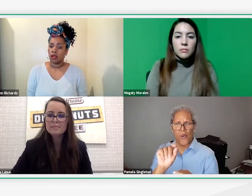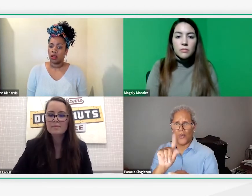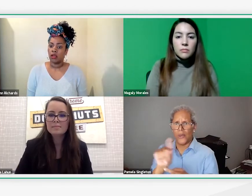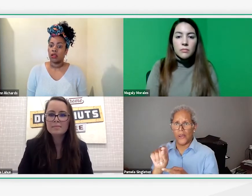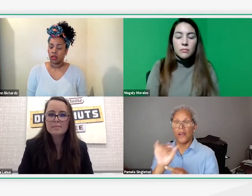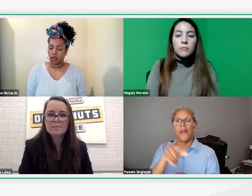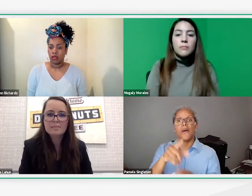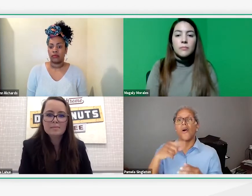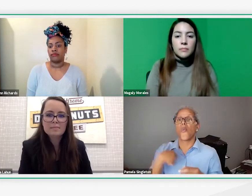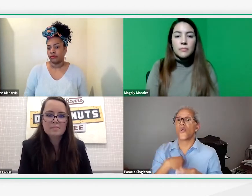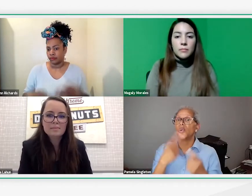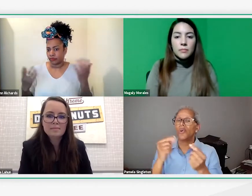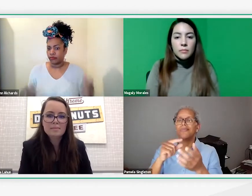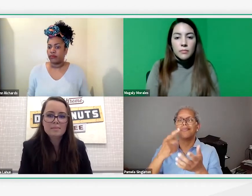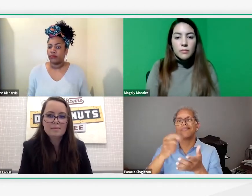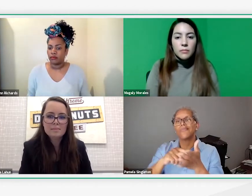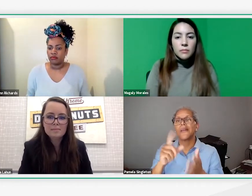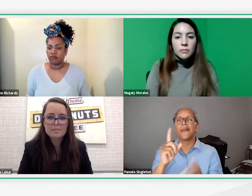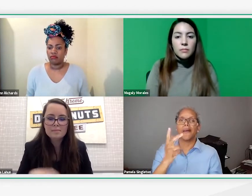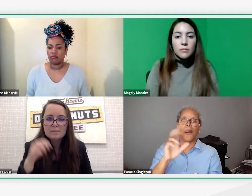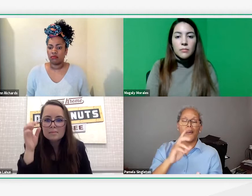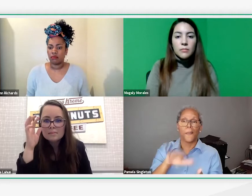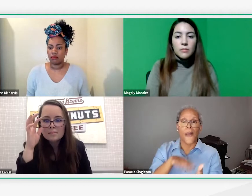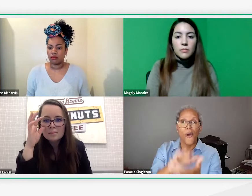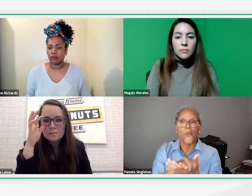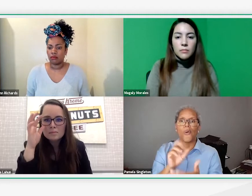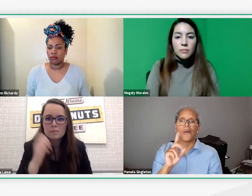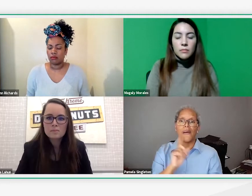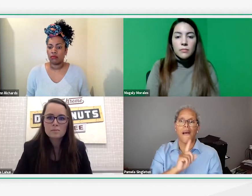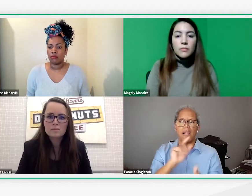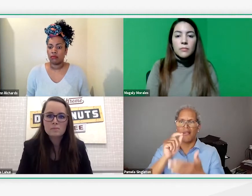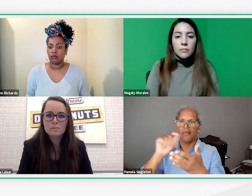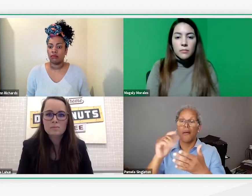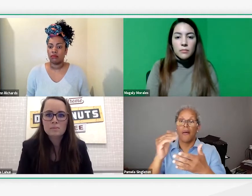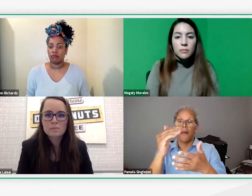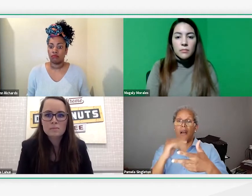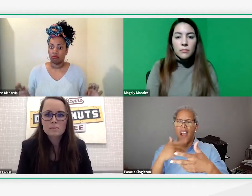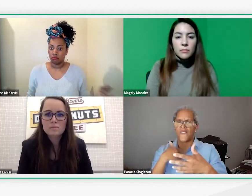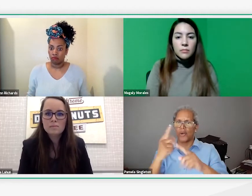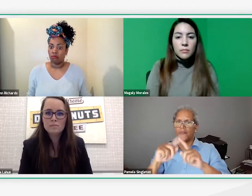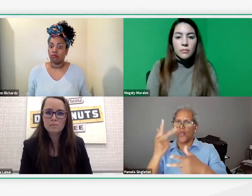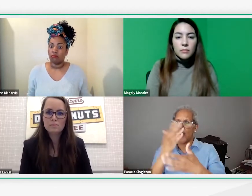last year, or in 2019, I believe. And, basically, it asks you questions.